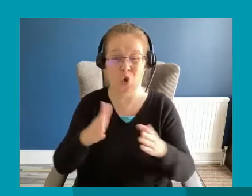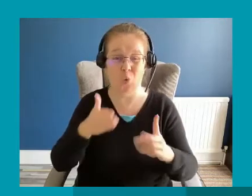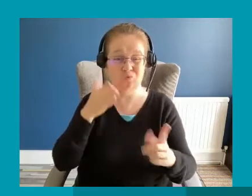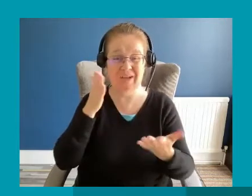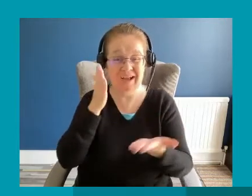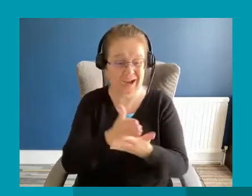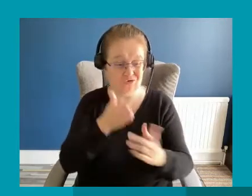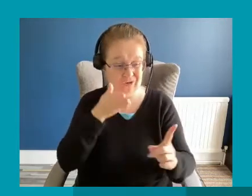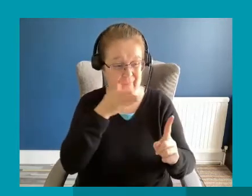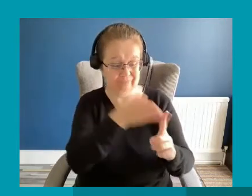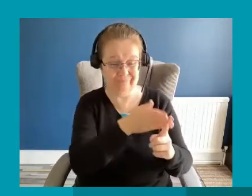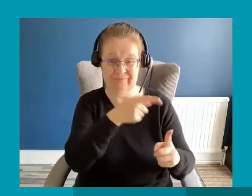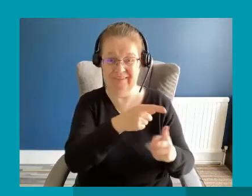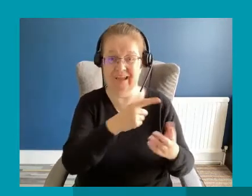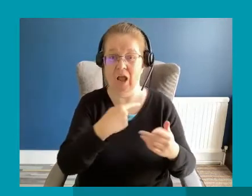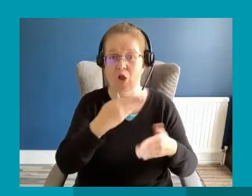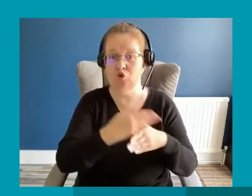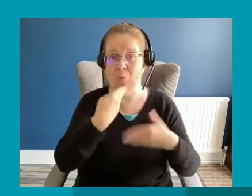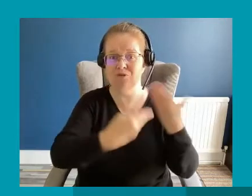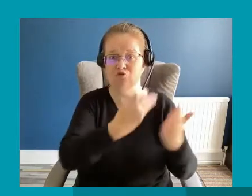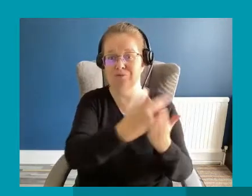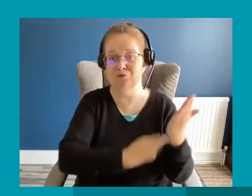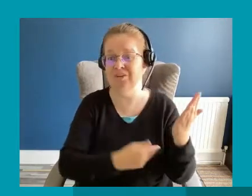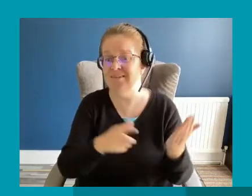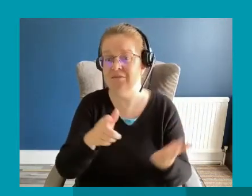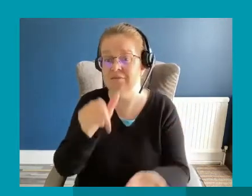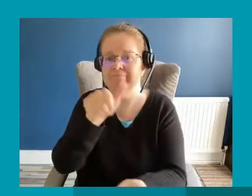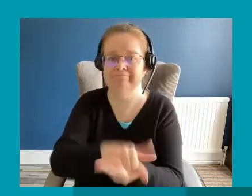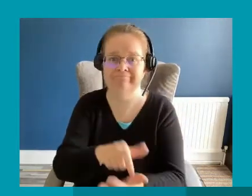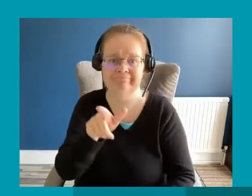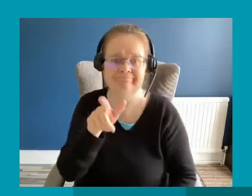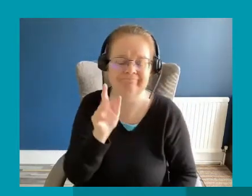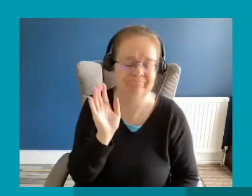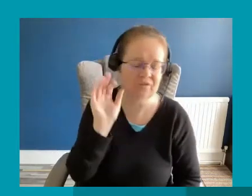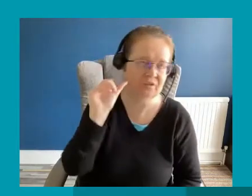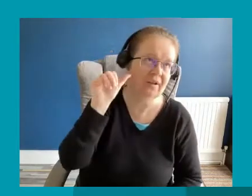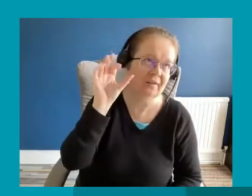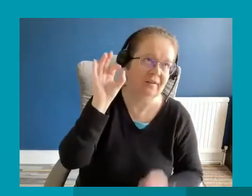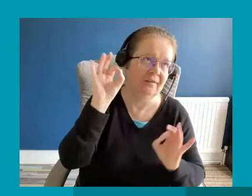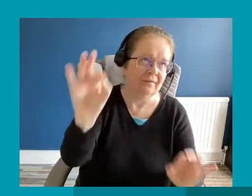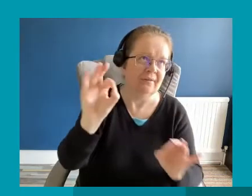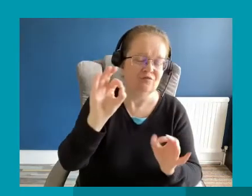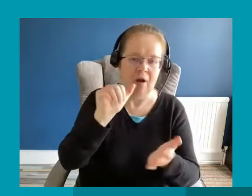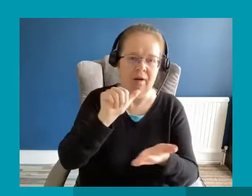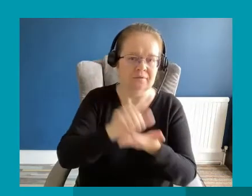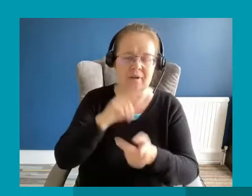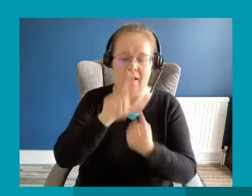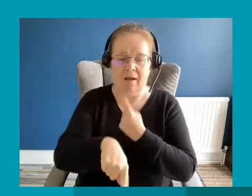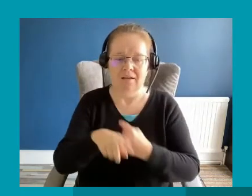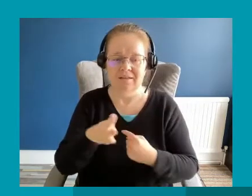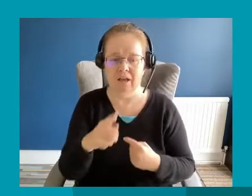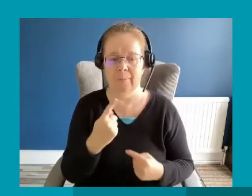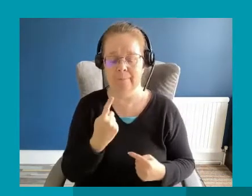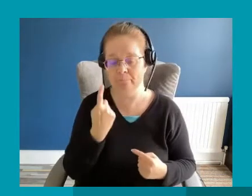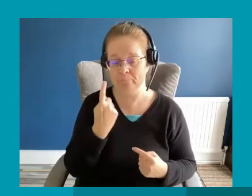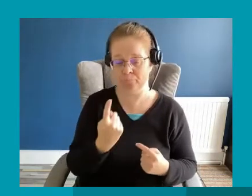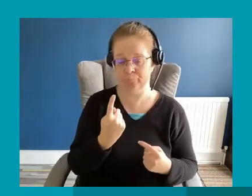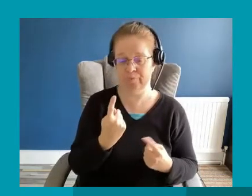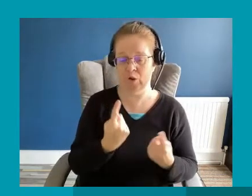Great answer, you know. So perhaps one thing that we can do is make sure that is this.